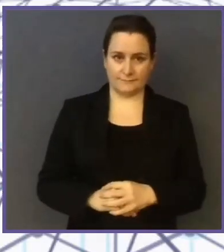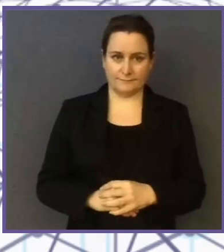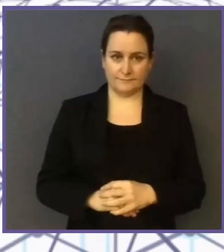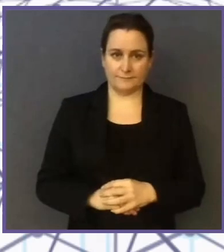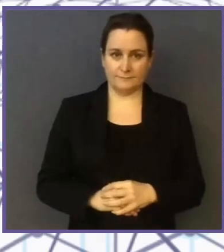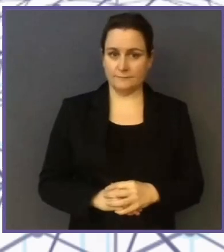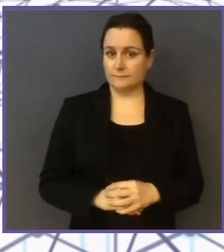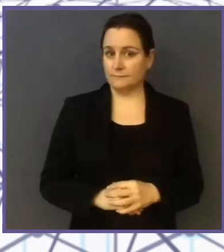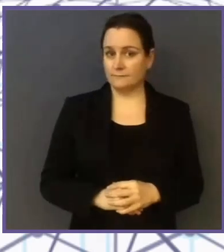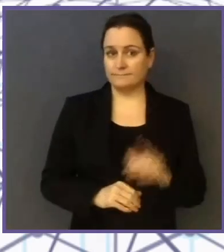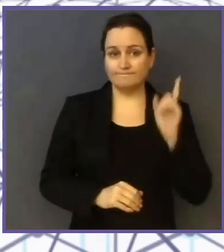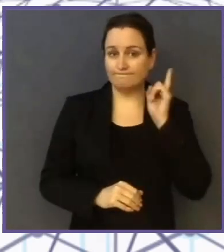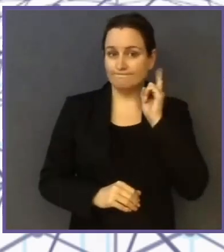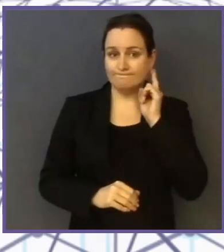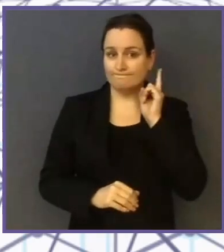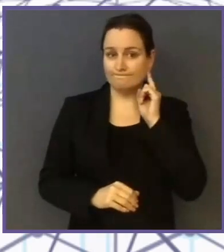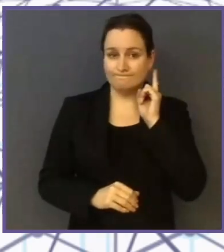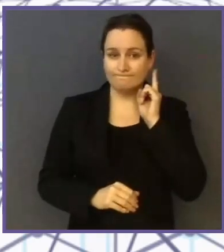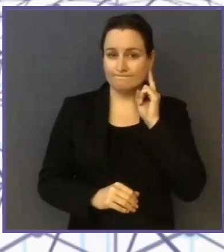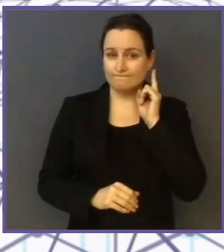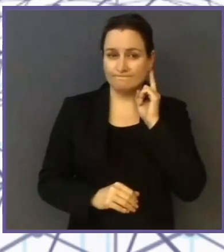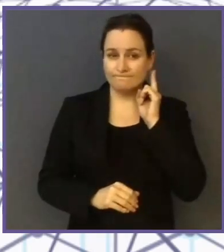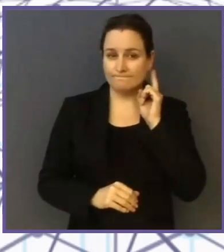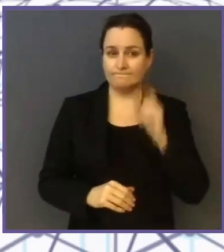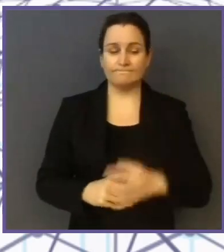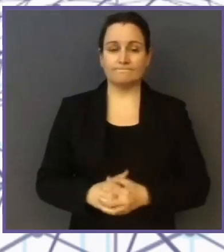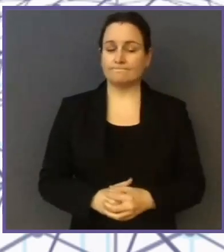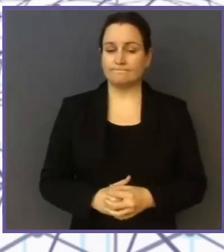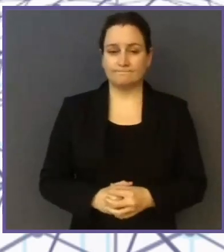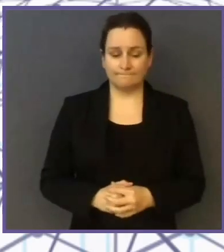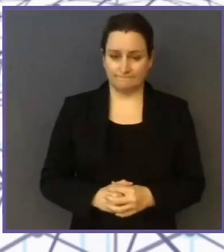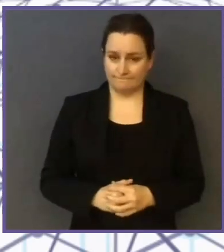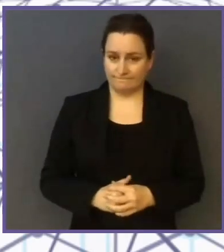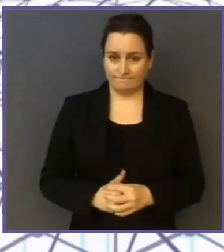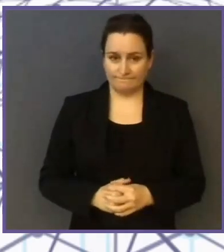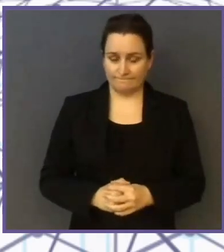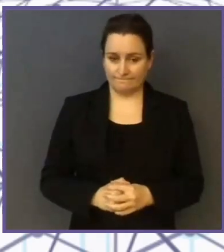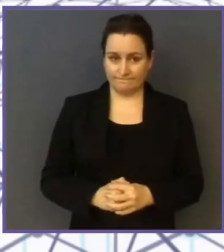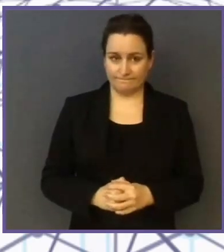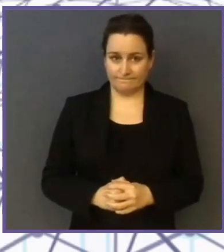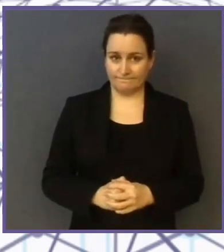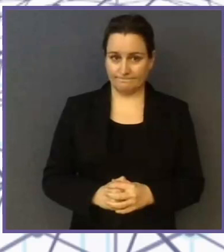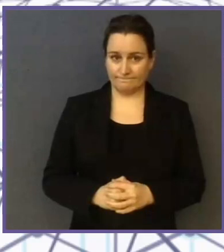So, hope you all have heard about Nepal. It is the middle income country we use in the Himalayas.